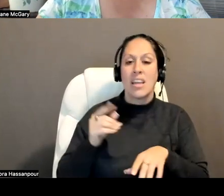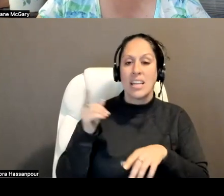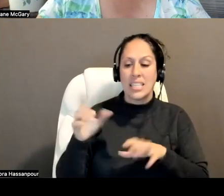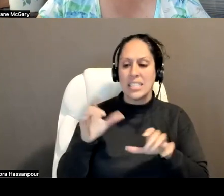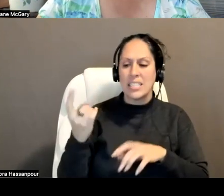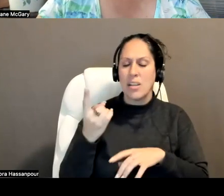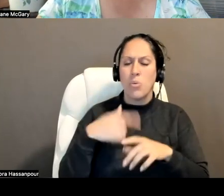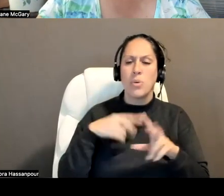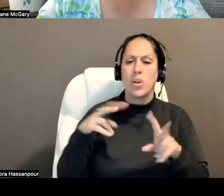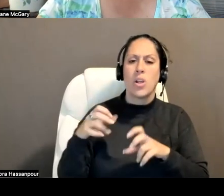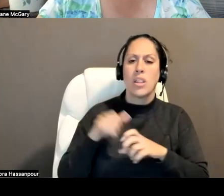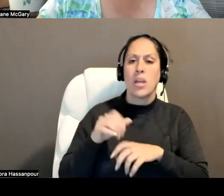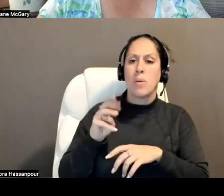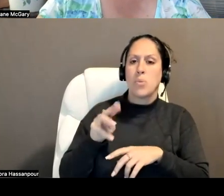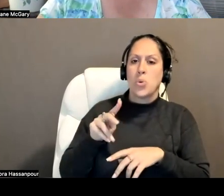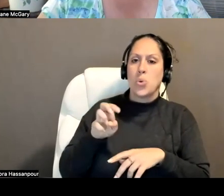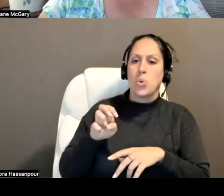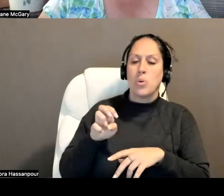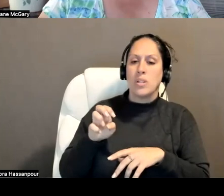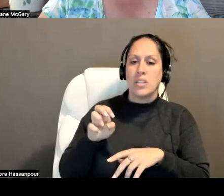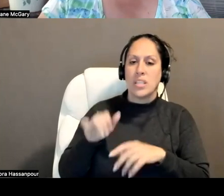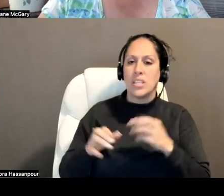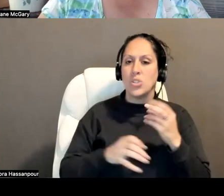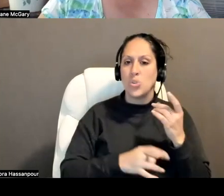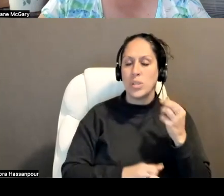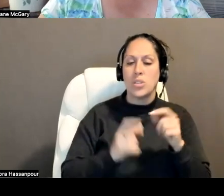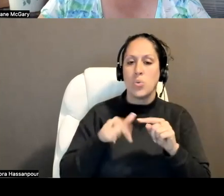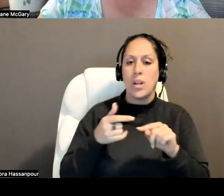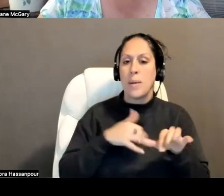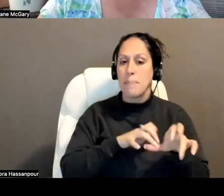what we call the-- mute the strings. So when I'm when I'm playing the piece, you will